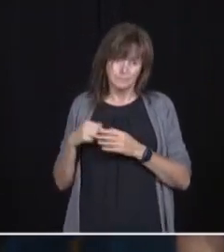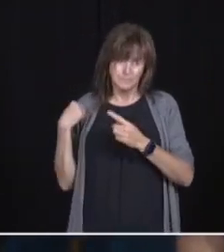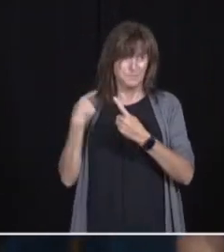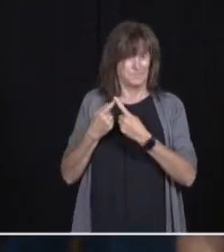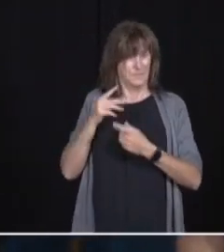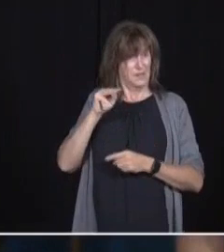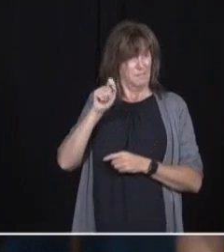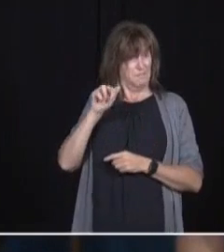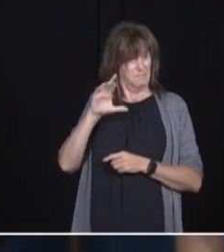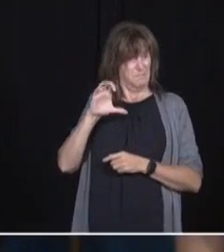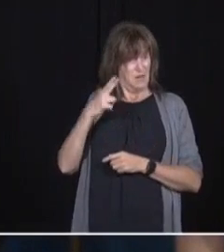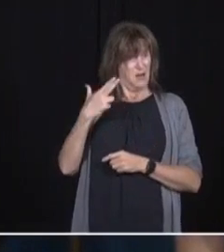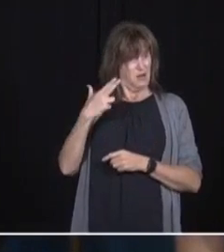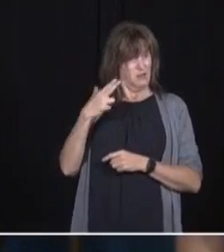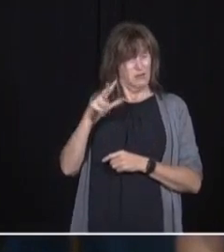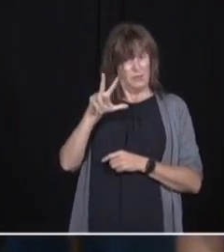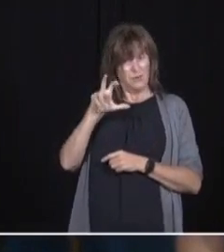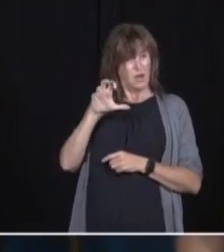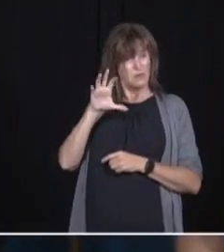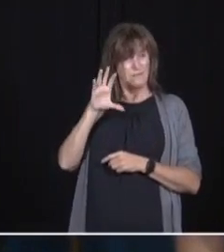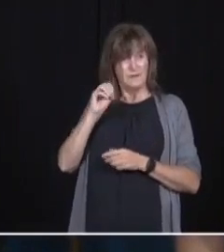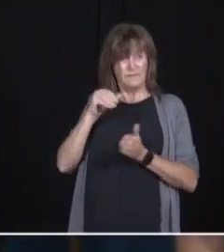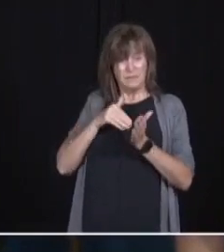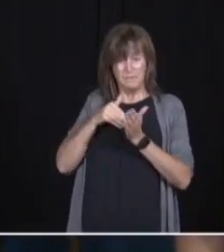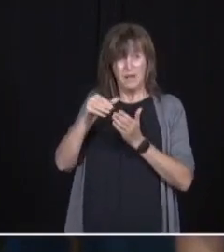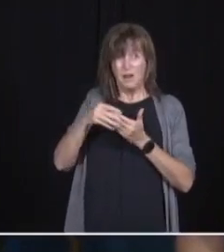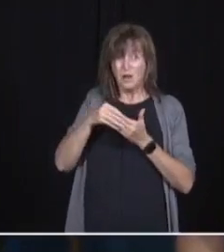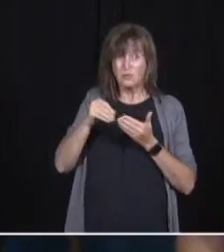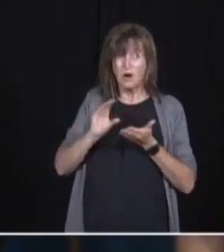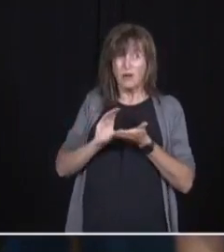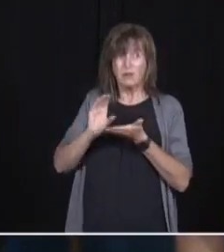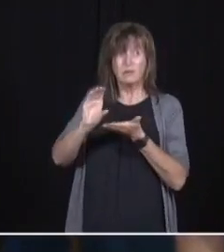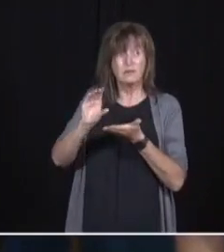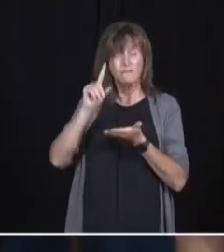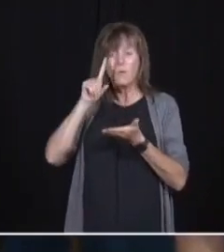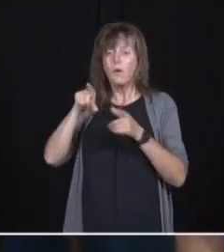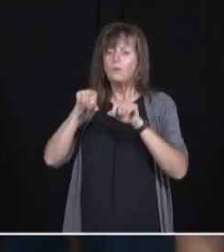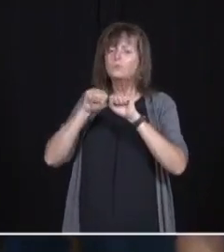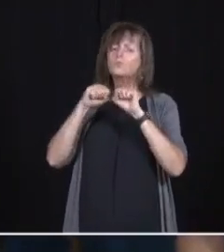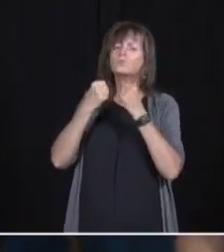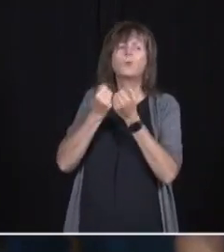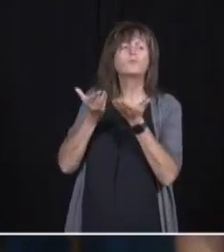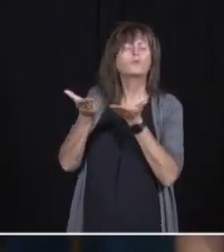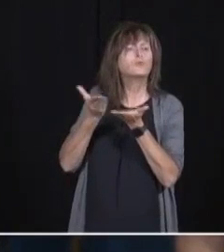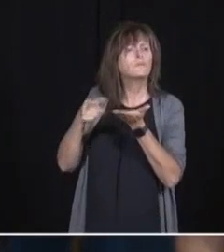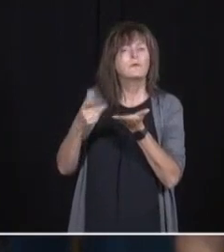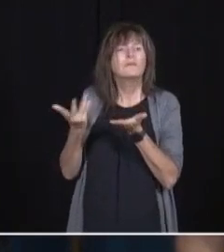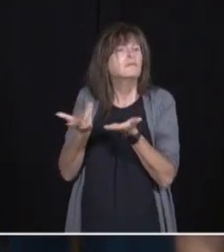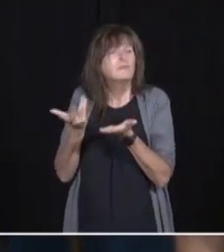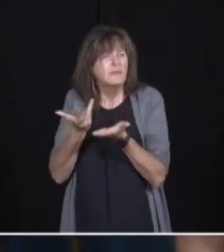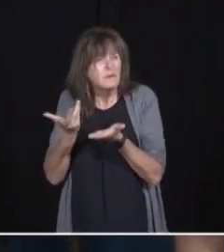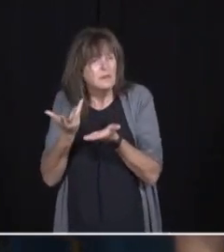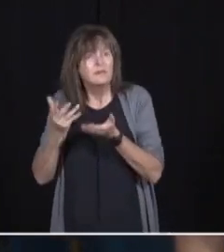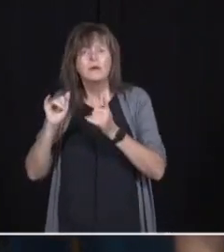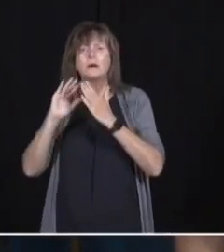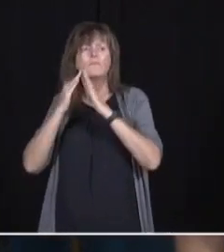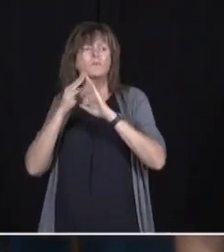in social service relief funding. Most of it helps municipalities expand housing and homelessness supports